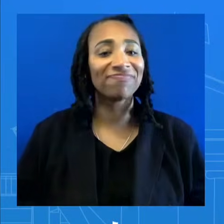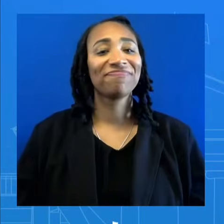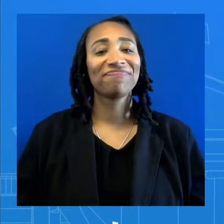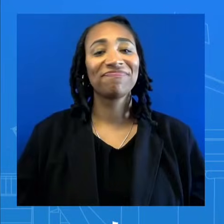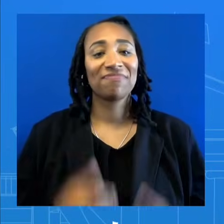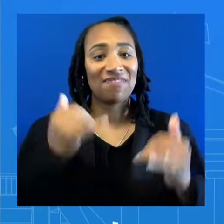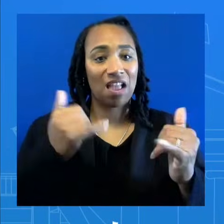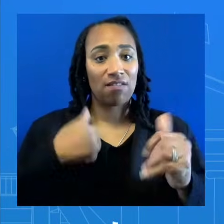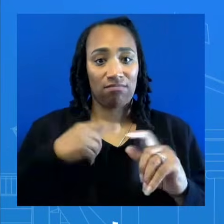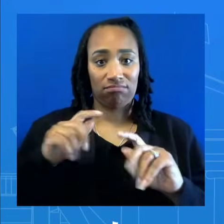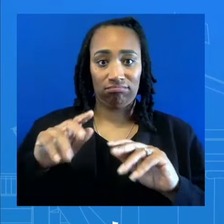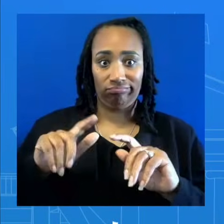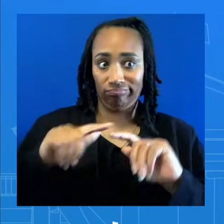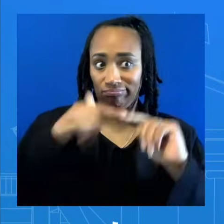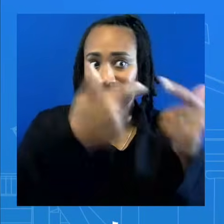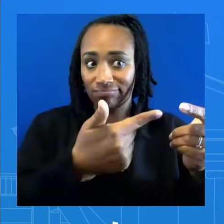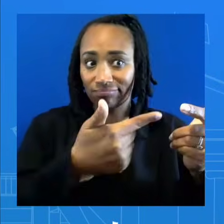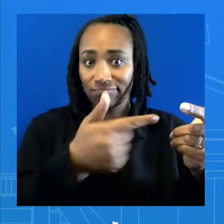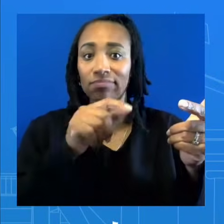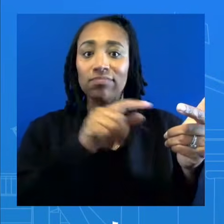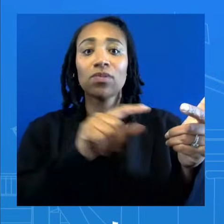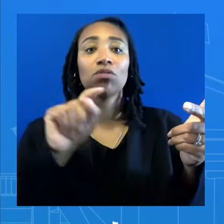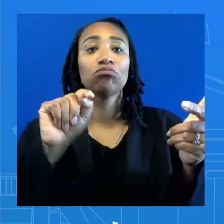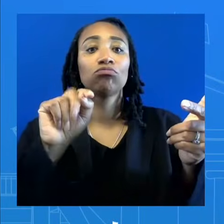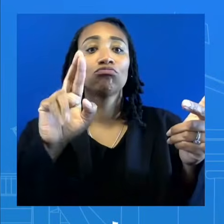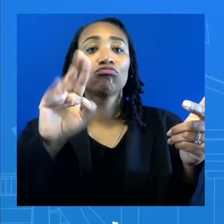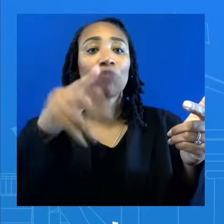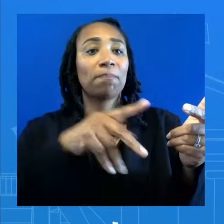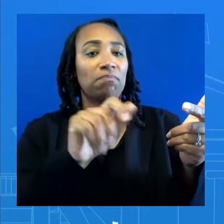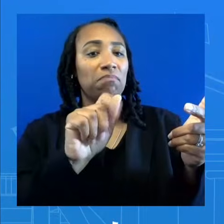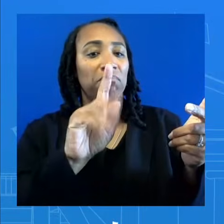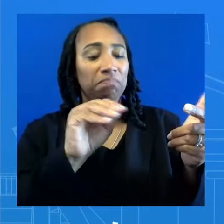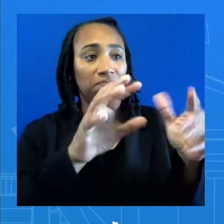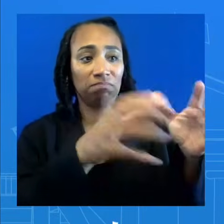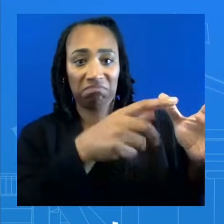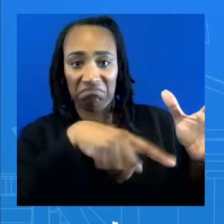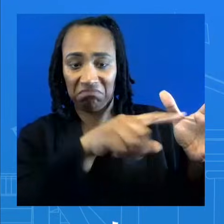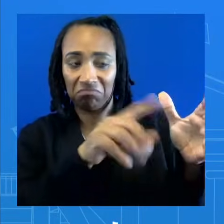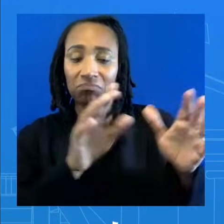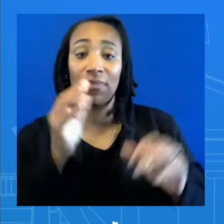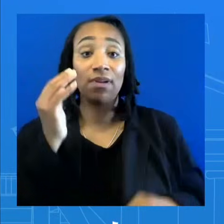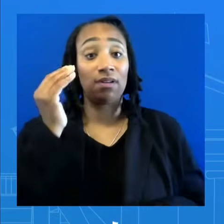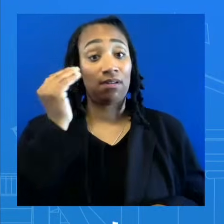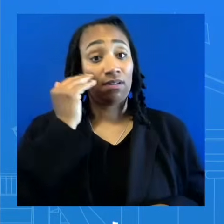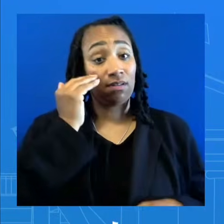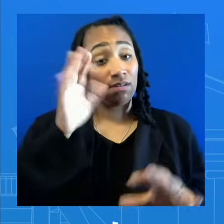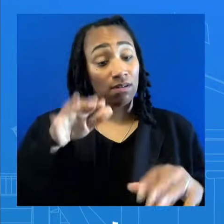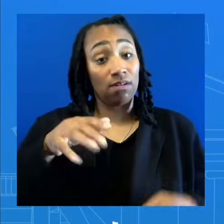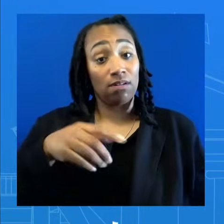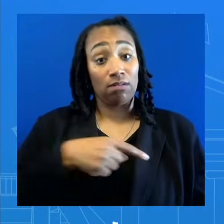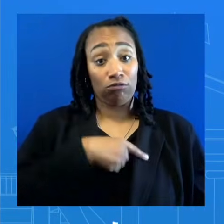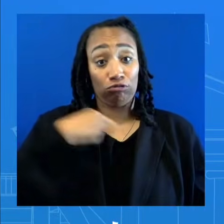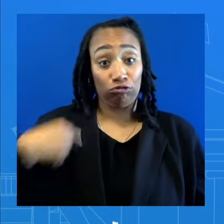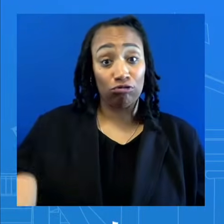that is in better shape than the one we found it in. That doesn't mean that we don't have disagreements. We do and we will, and I'm sure they will too.